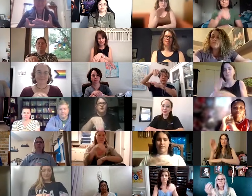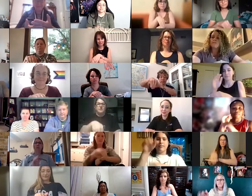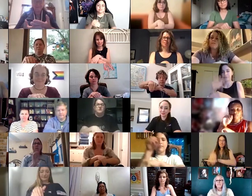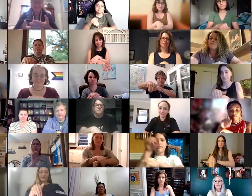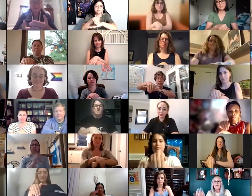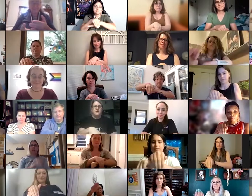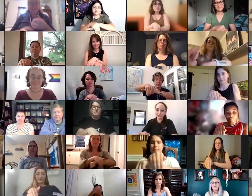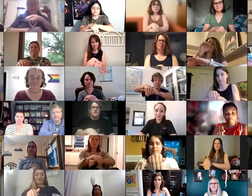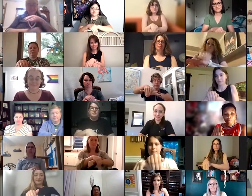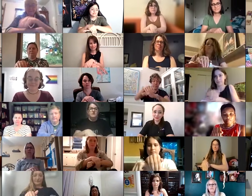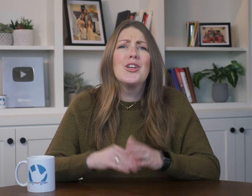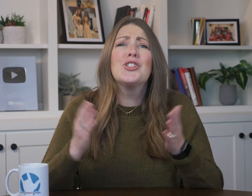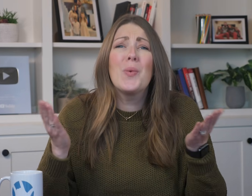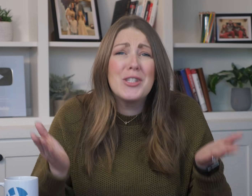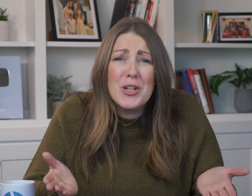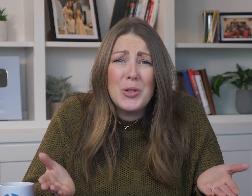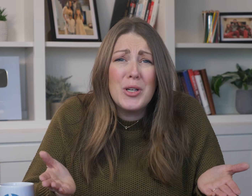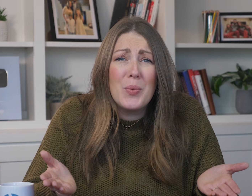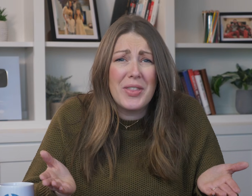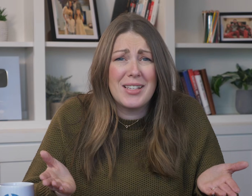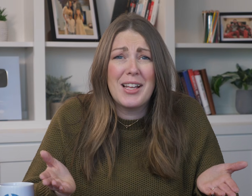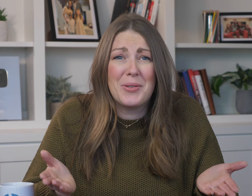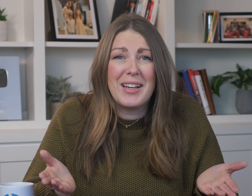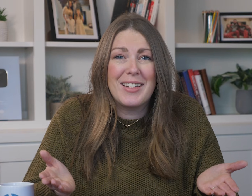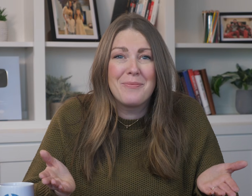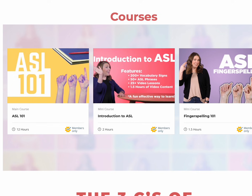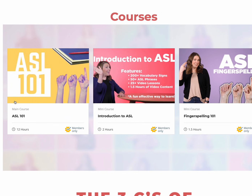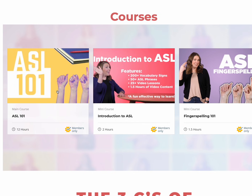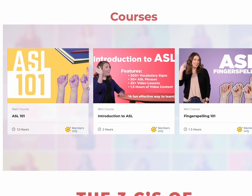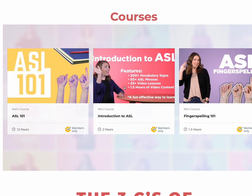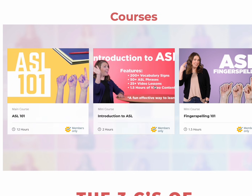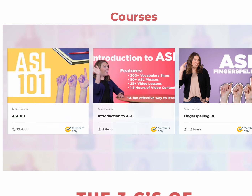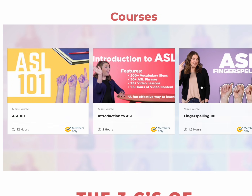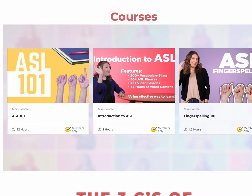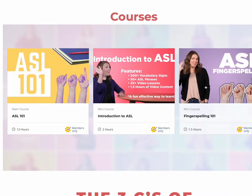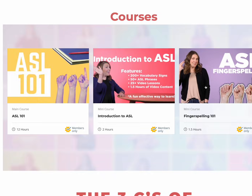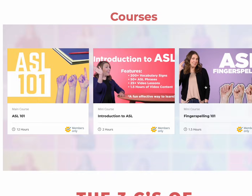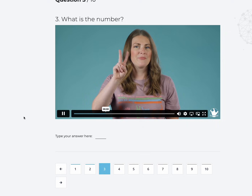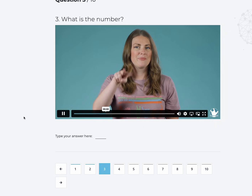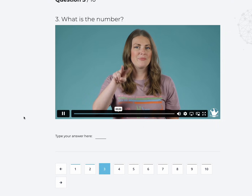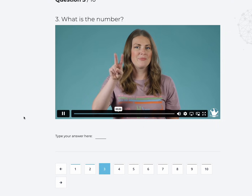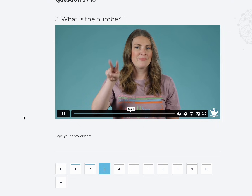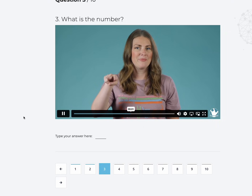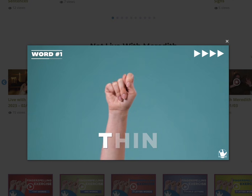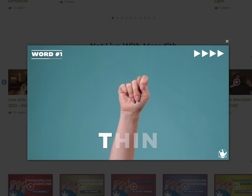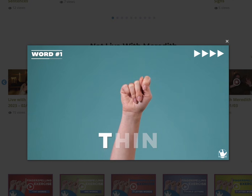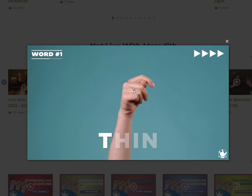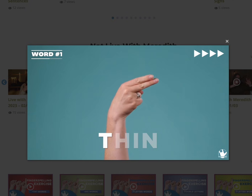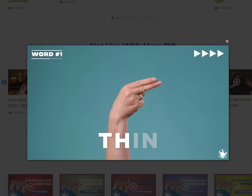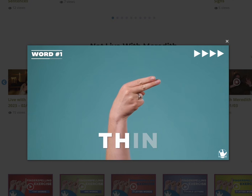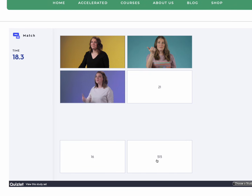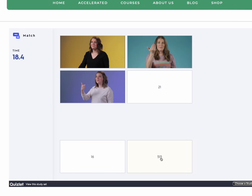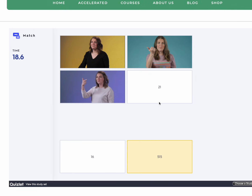learn ASL with others. So what's included with Accelerated? ASL courses, quizzes, exercises. and